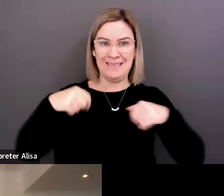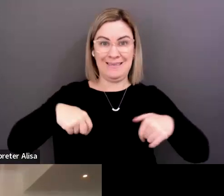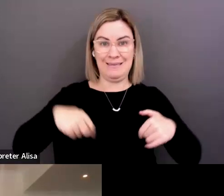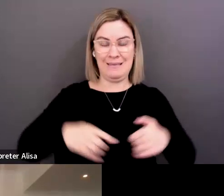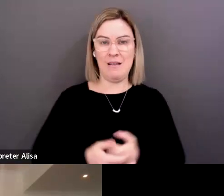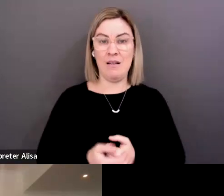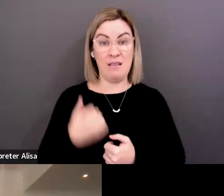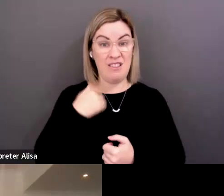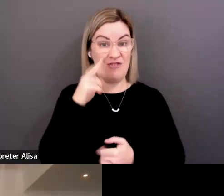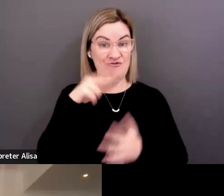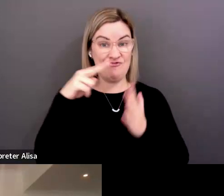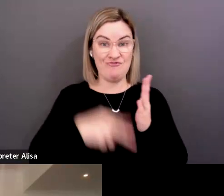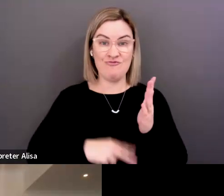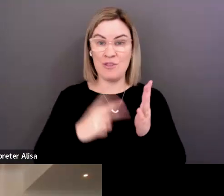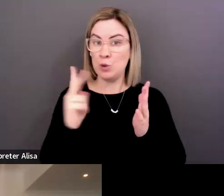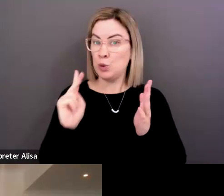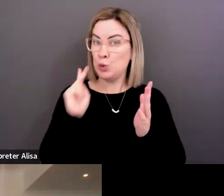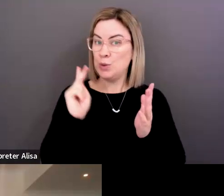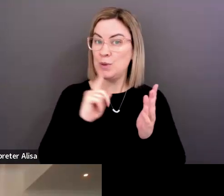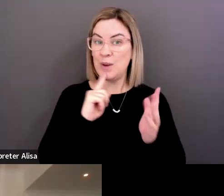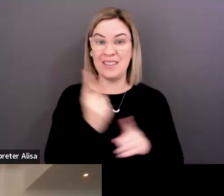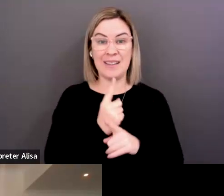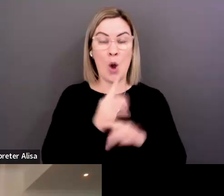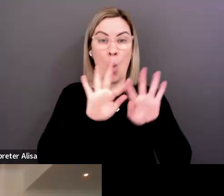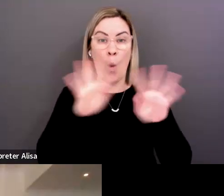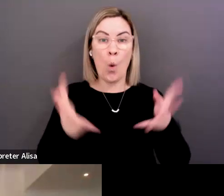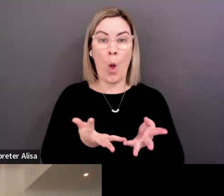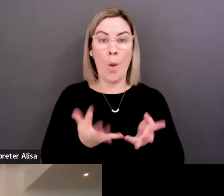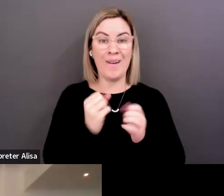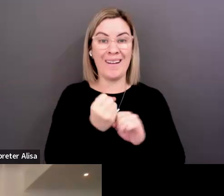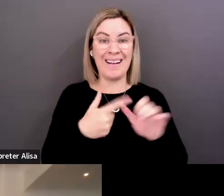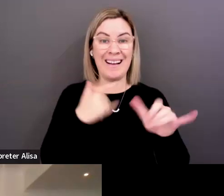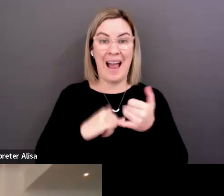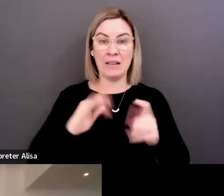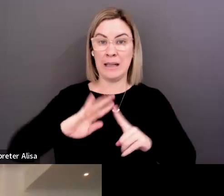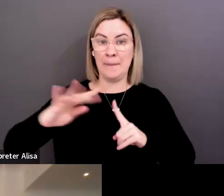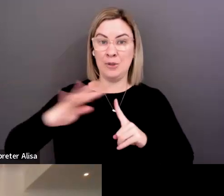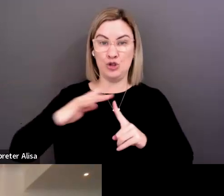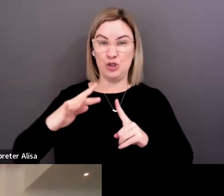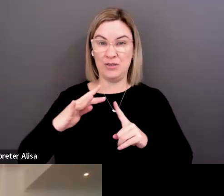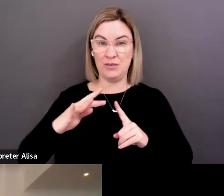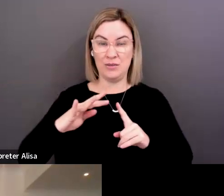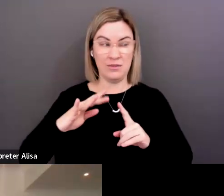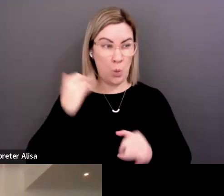become aware of artwashing and pay more attention to what was happening on